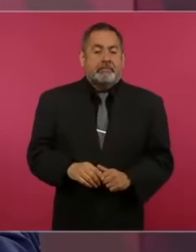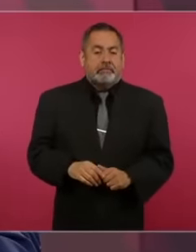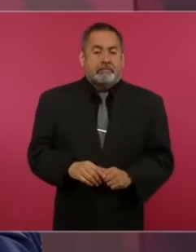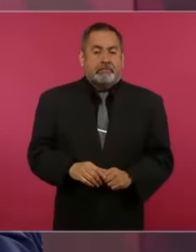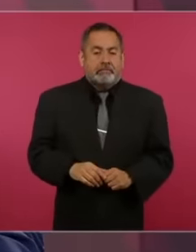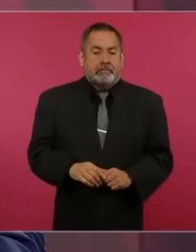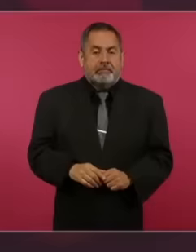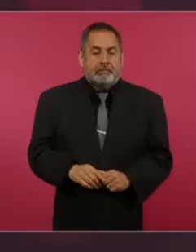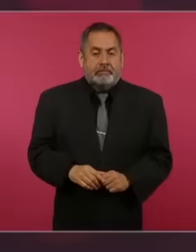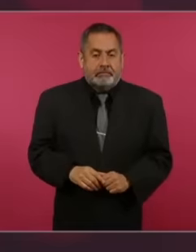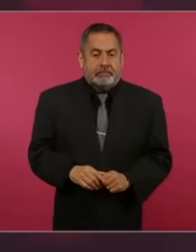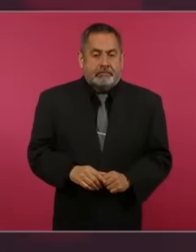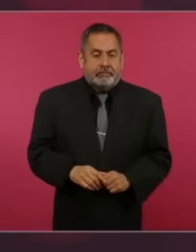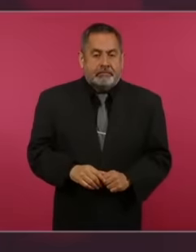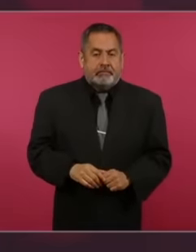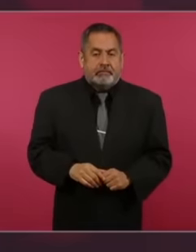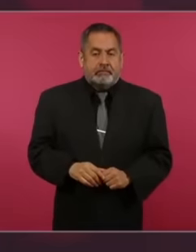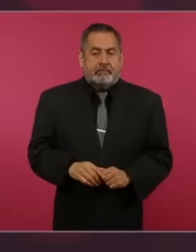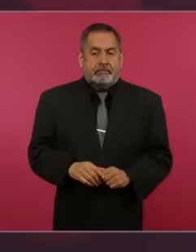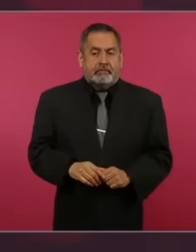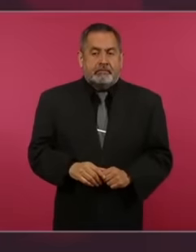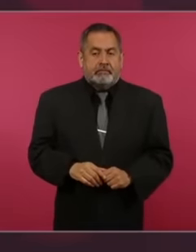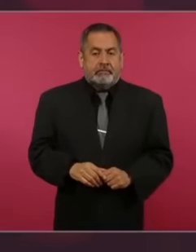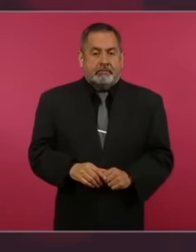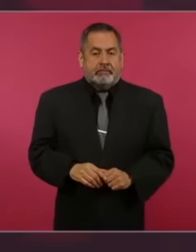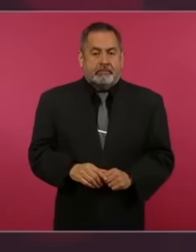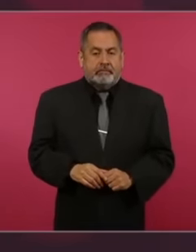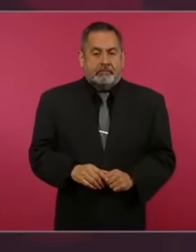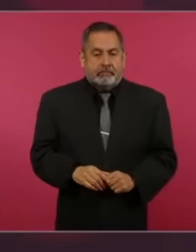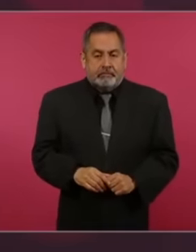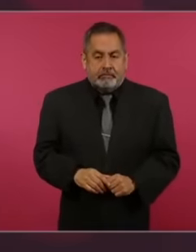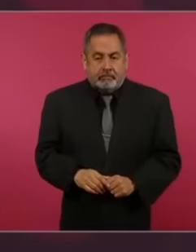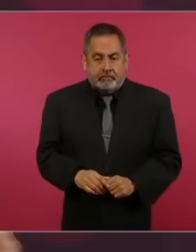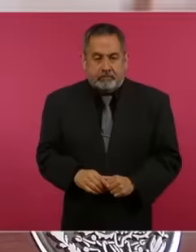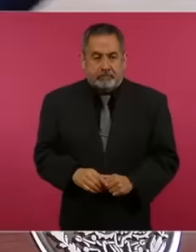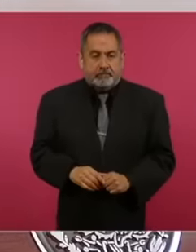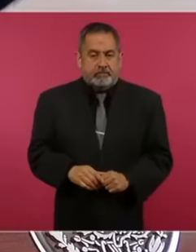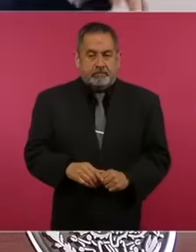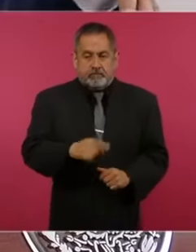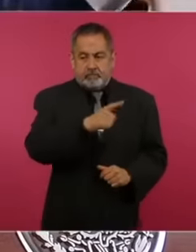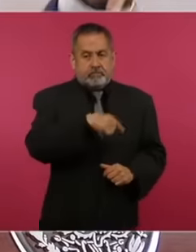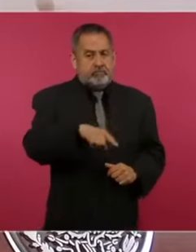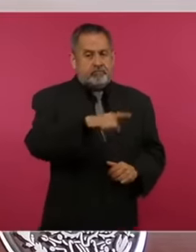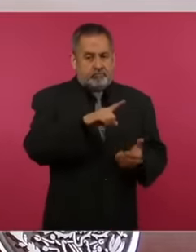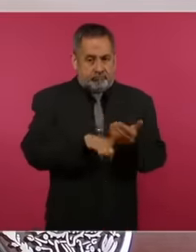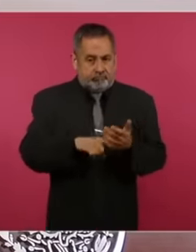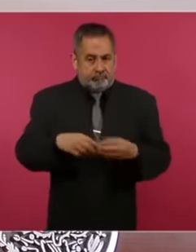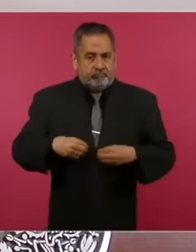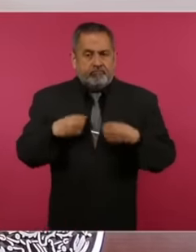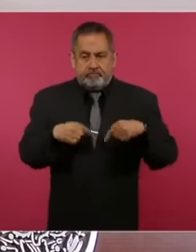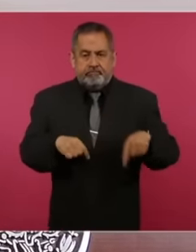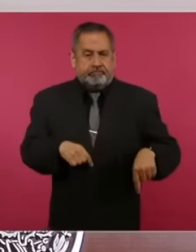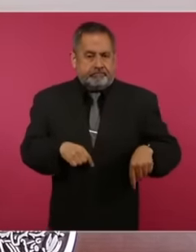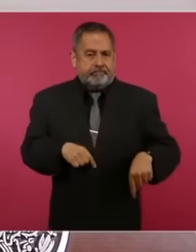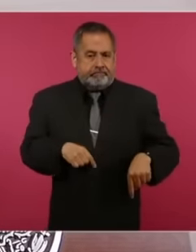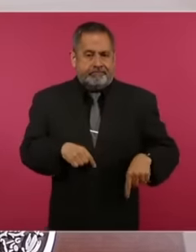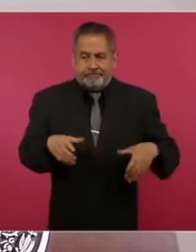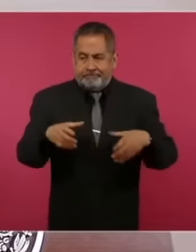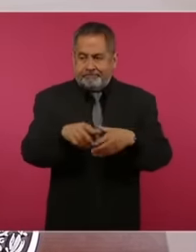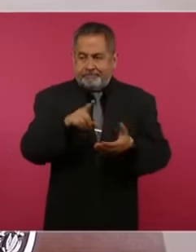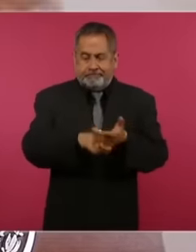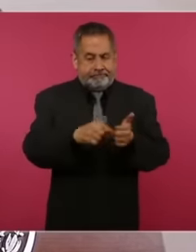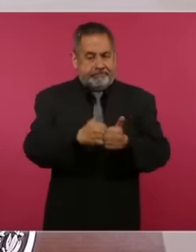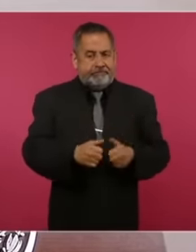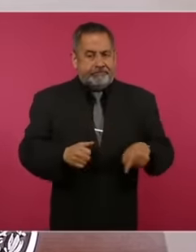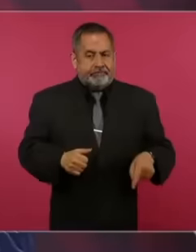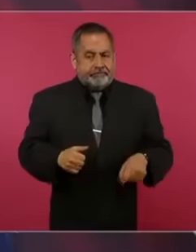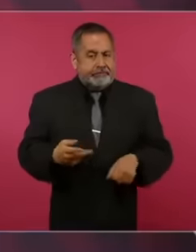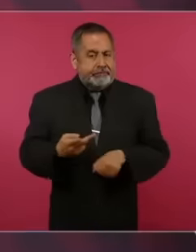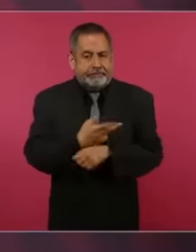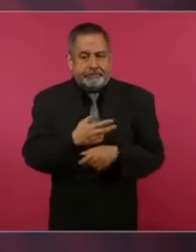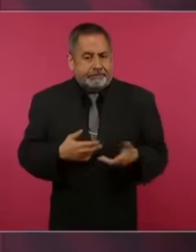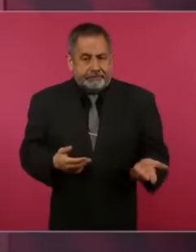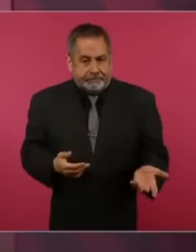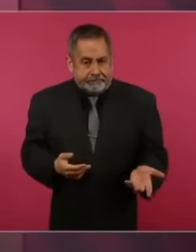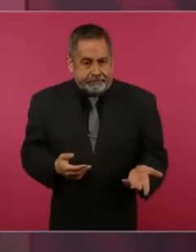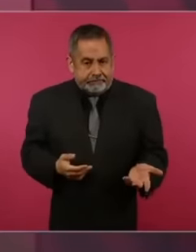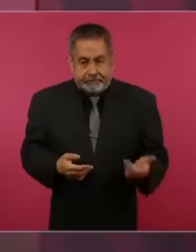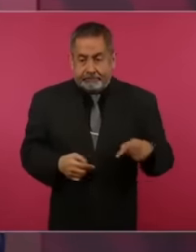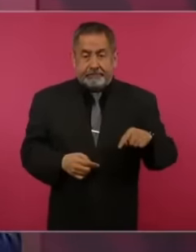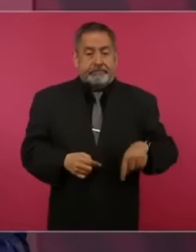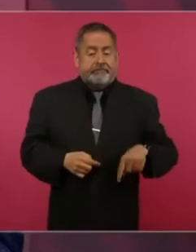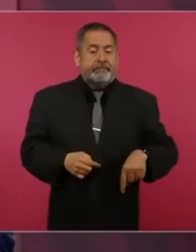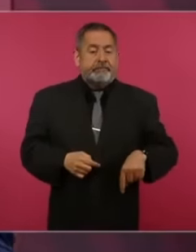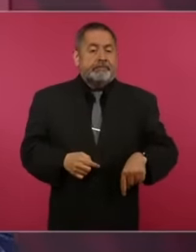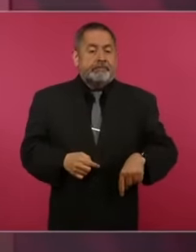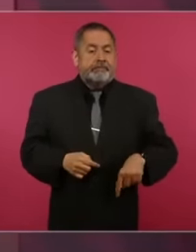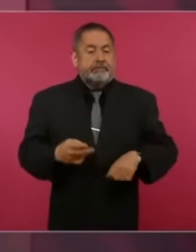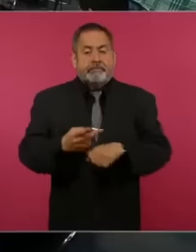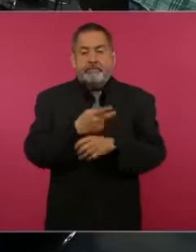this one they are here and it also turns out that this is where there is more